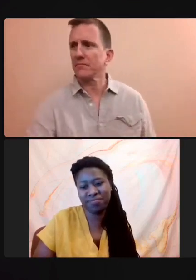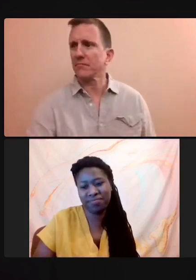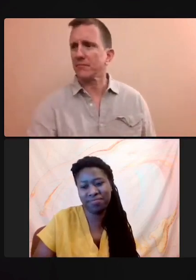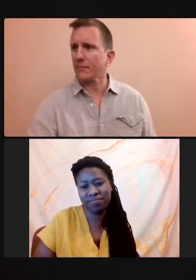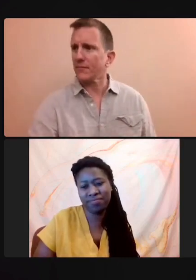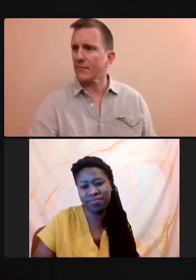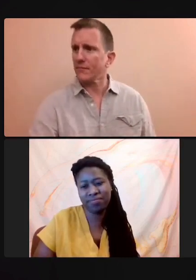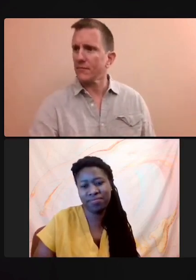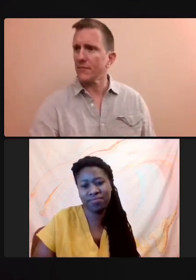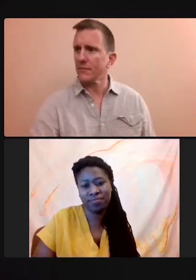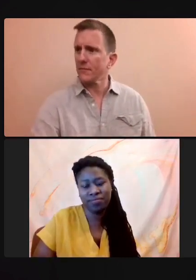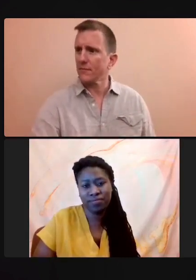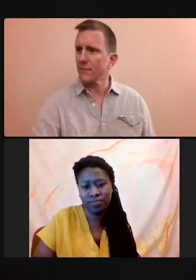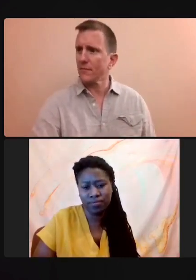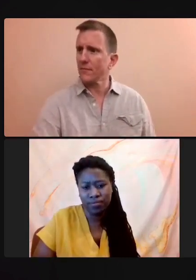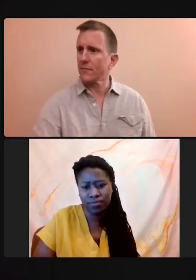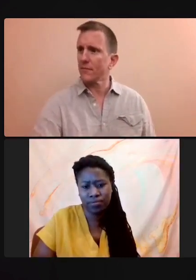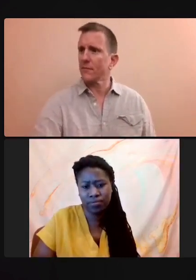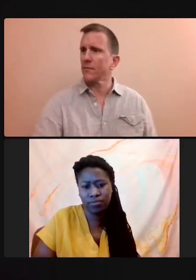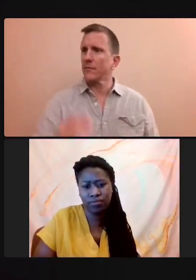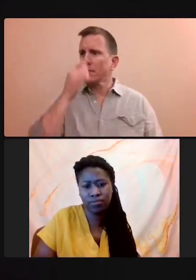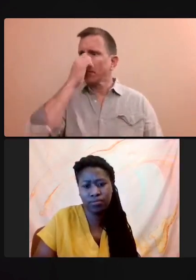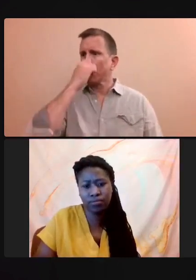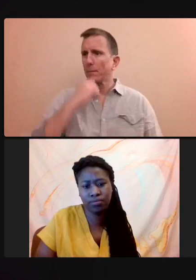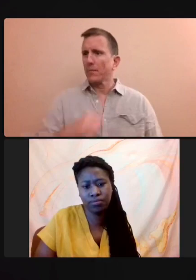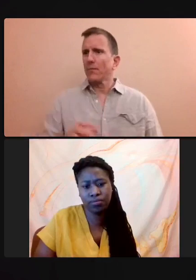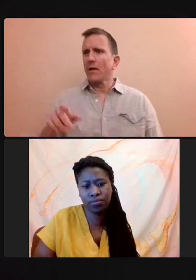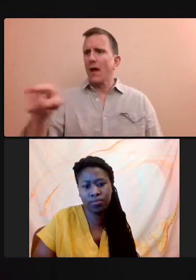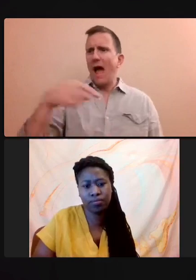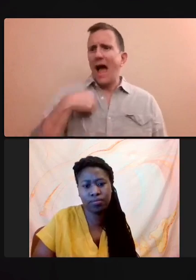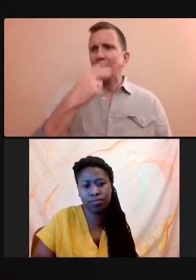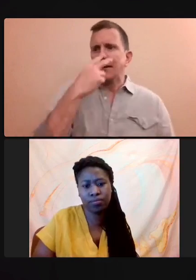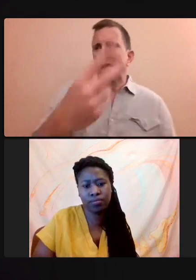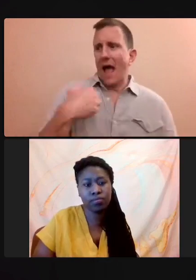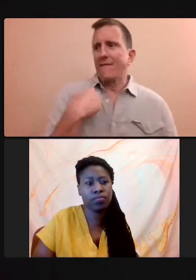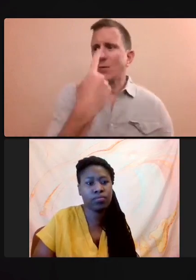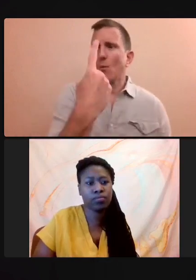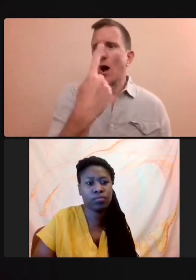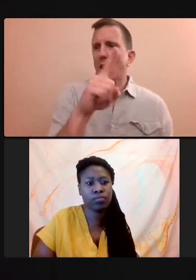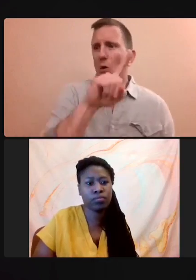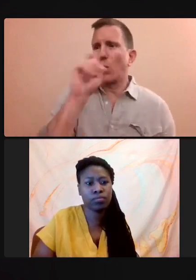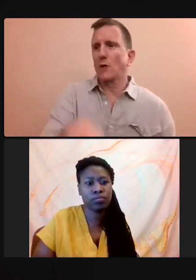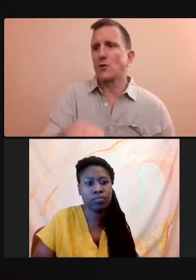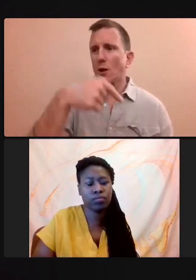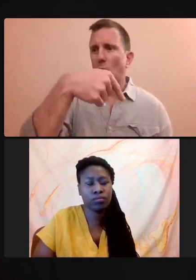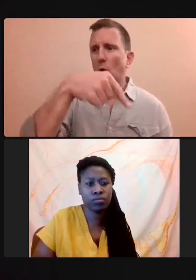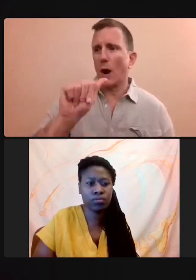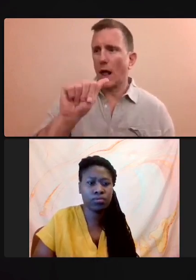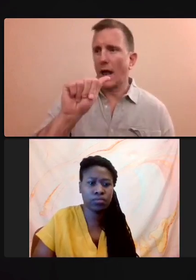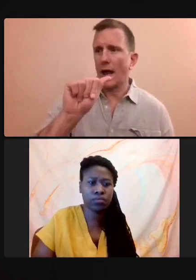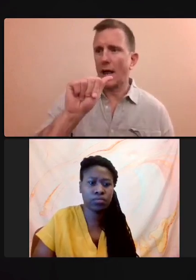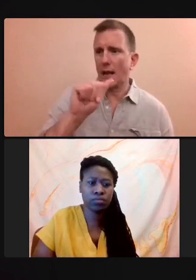just to let their students know. Okay, so now I'm going to oh,